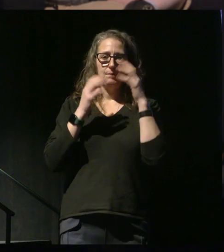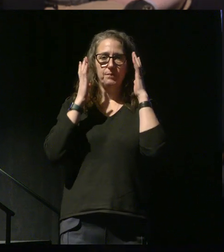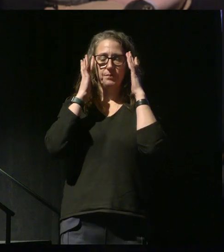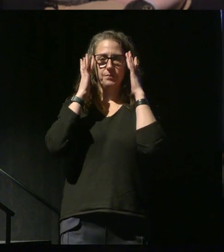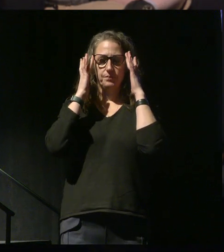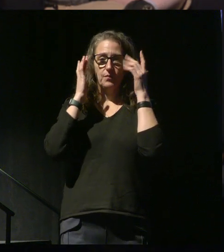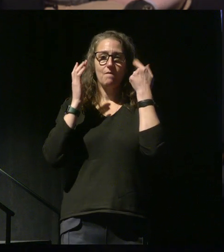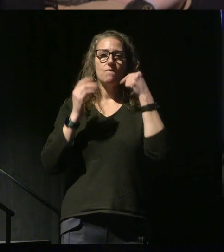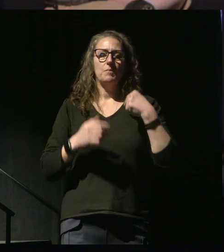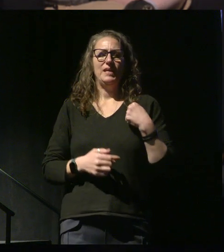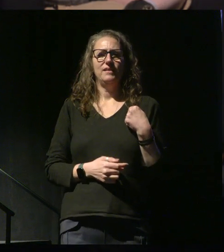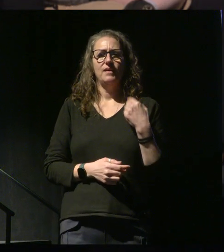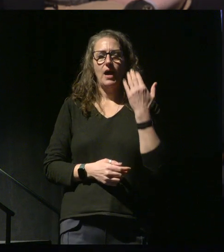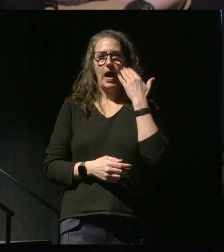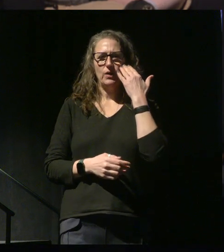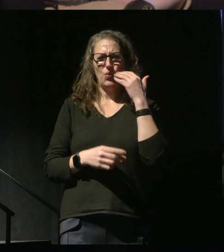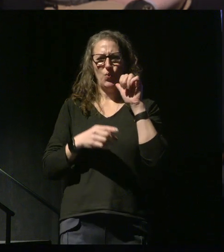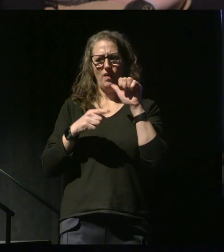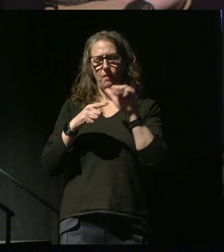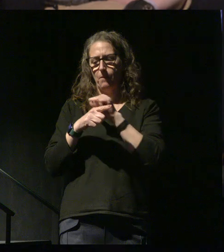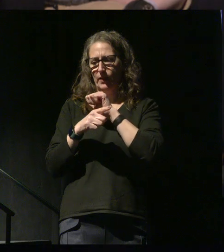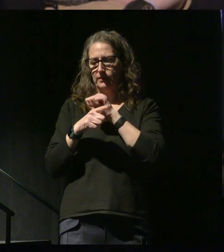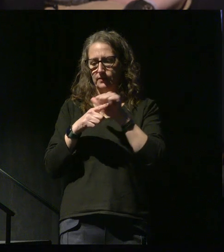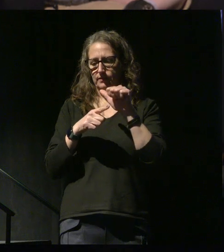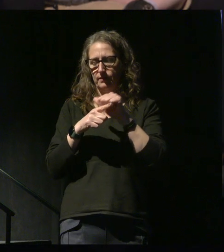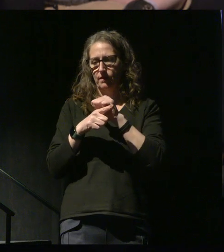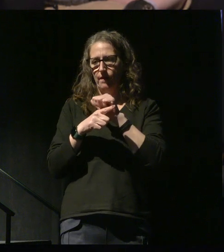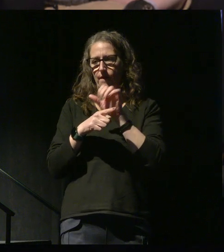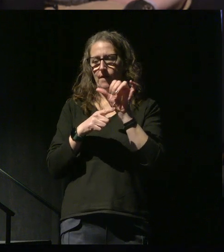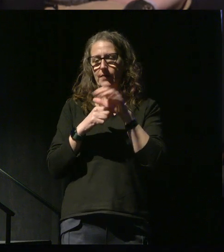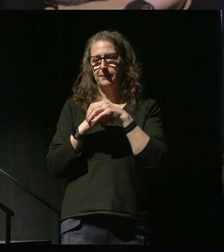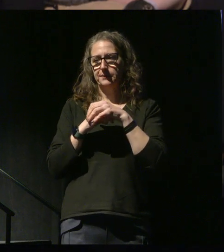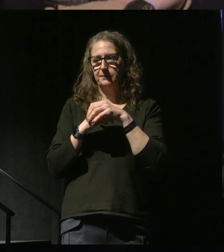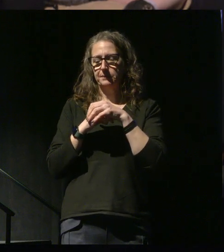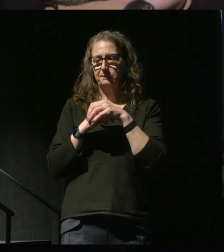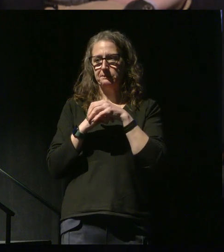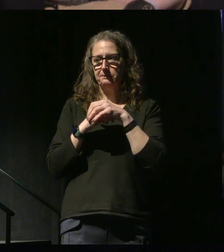for me, I know the practice of like getting out or trying